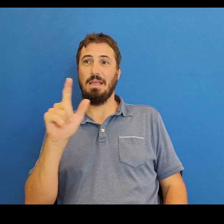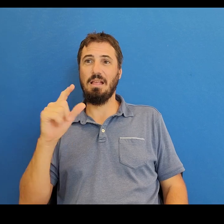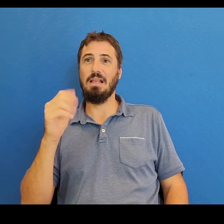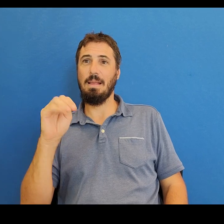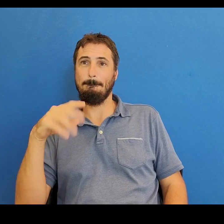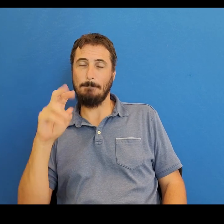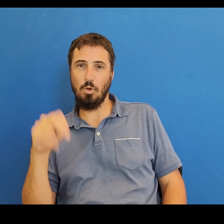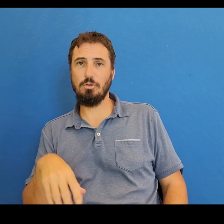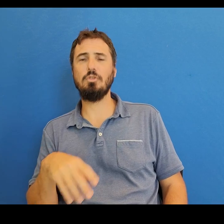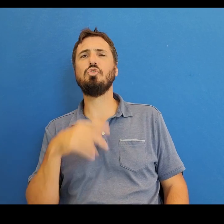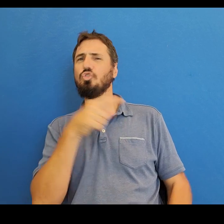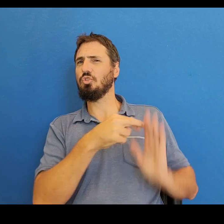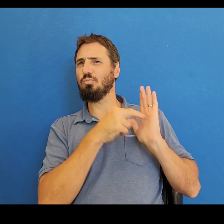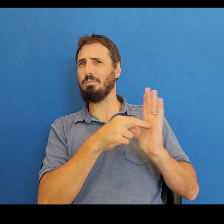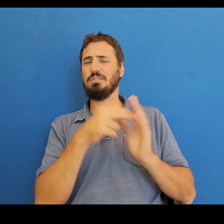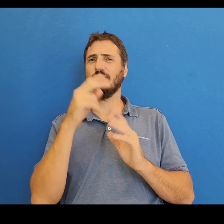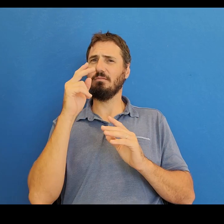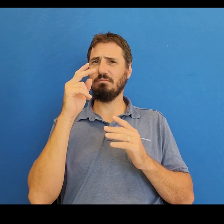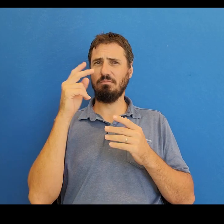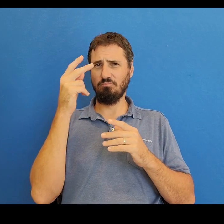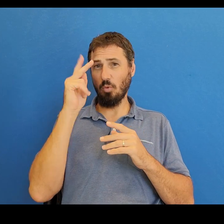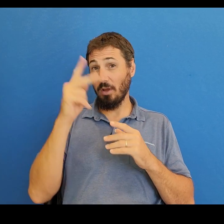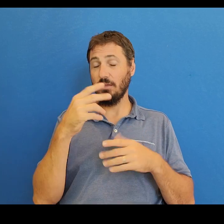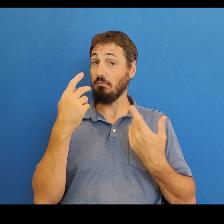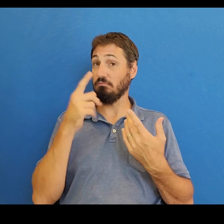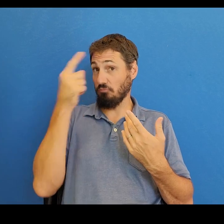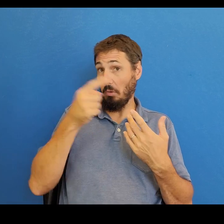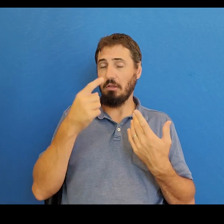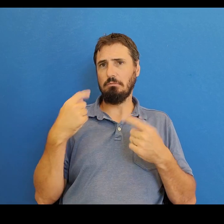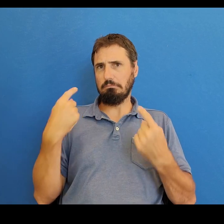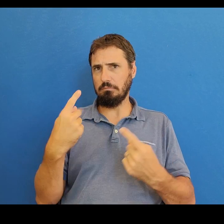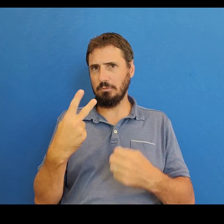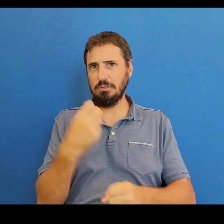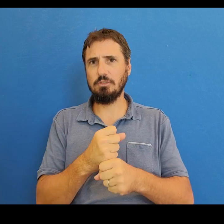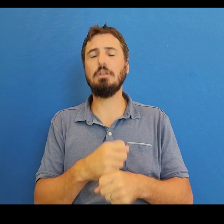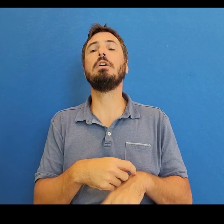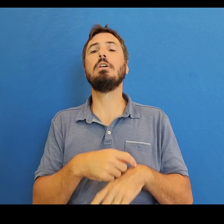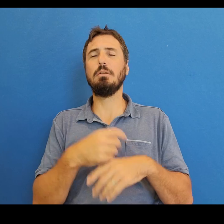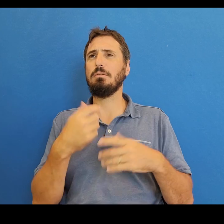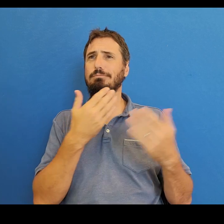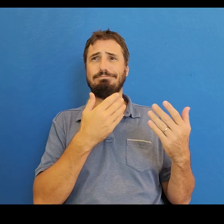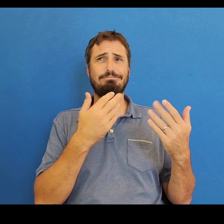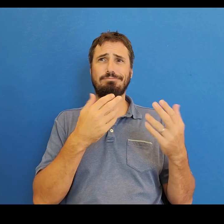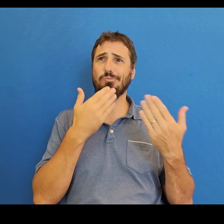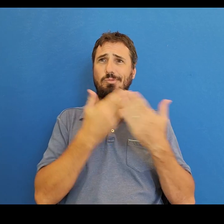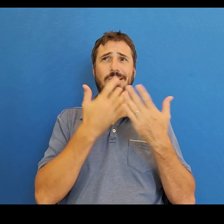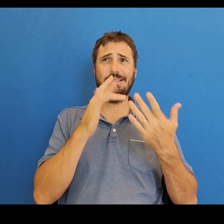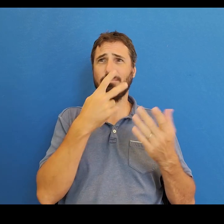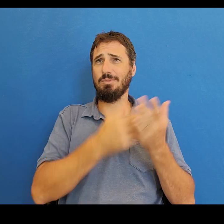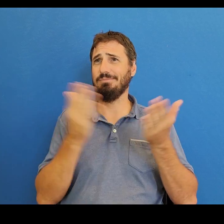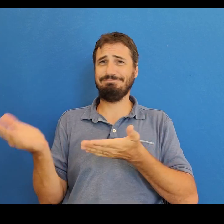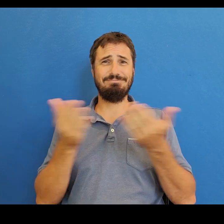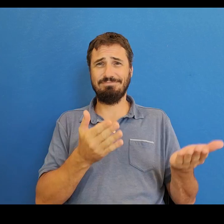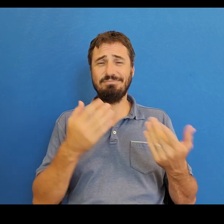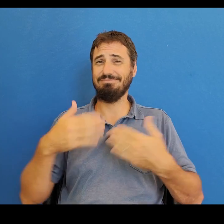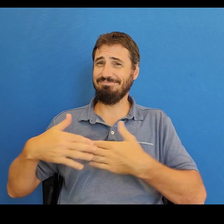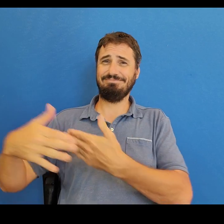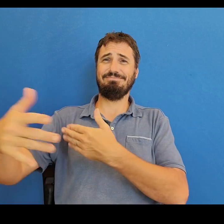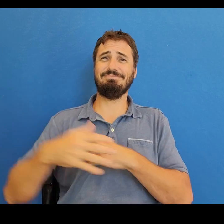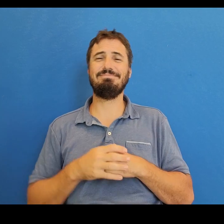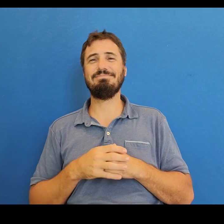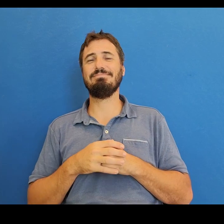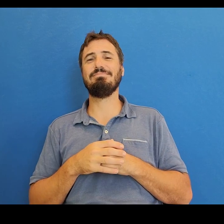Gampon, who has represented Kaua‘i and Hawai‘i so well throughout the past two years. We wish you both the very best in your new endeavors ahead.